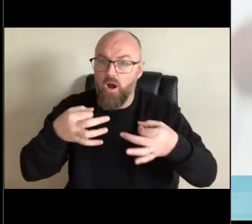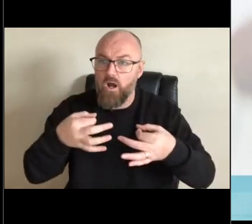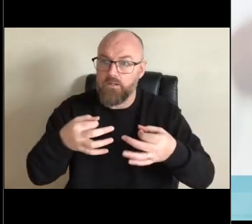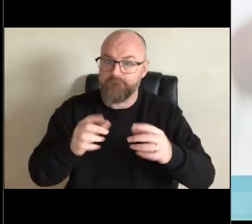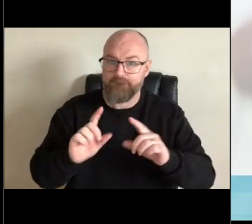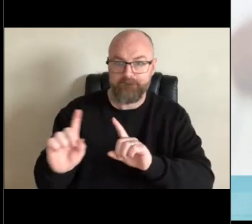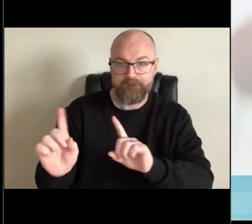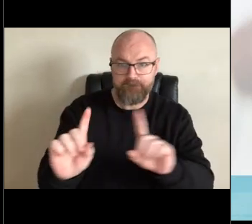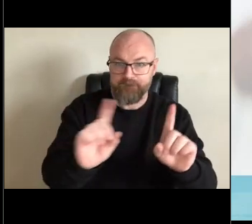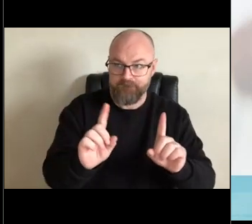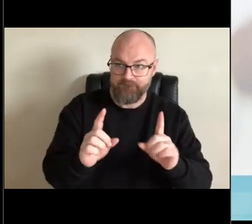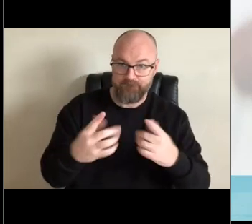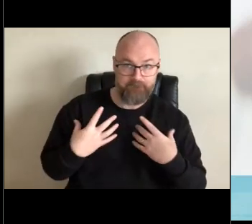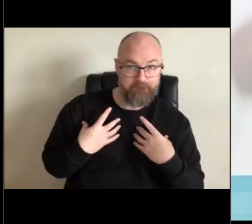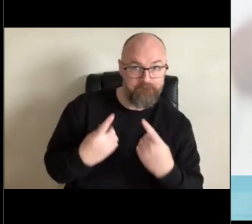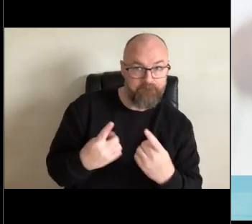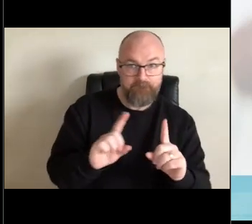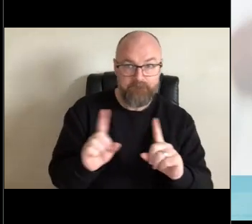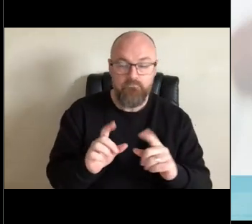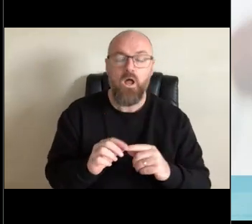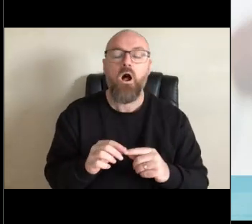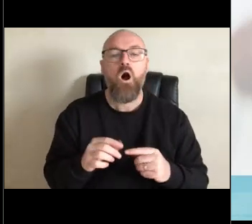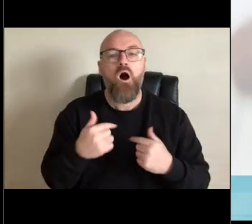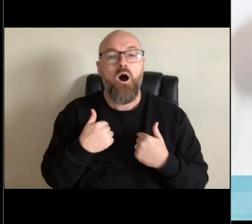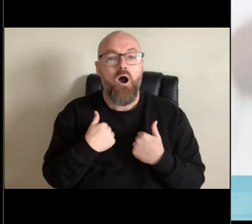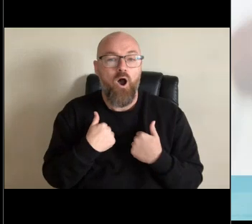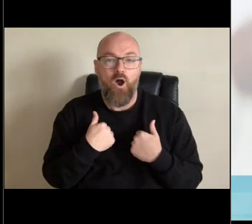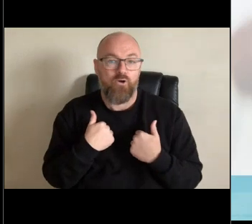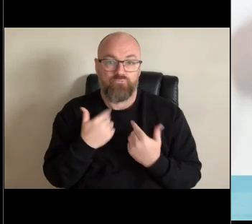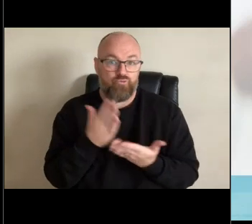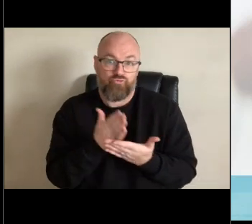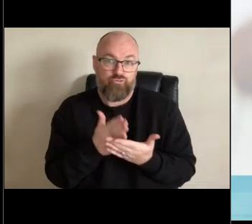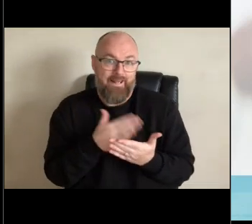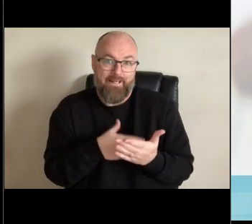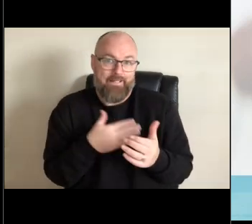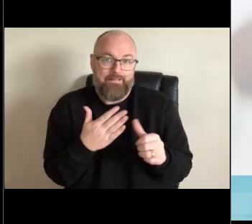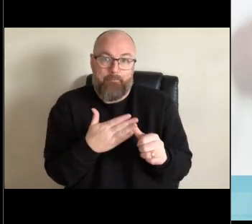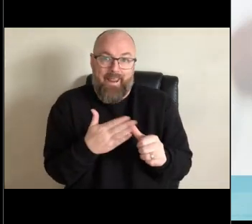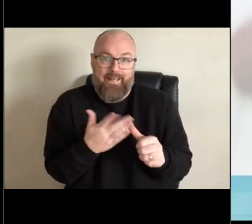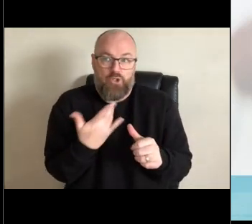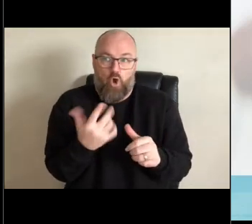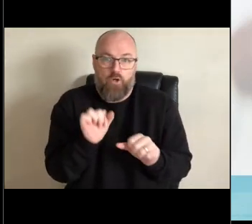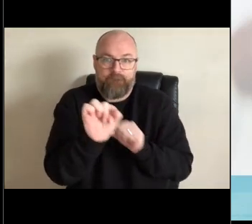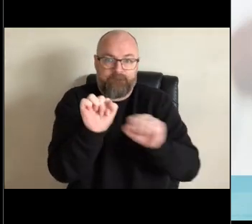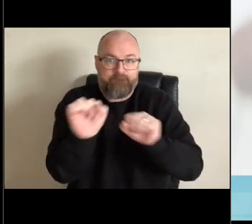indicated before that actually really depends um on the circumstances of the family whether